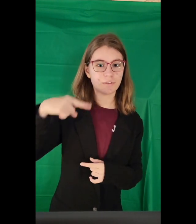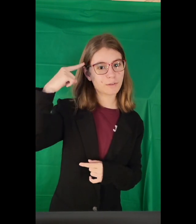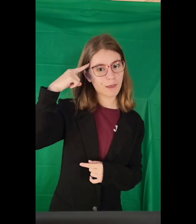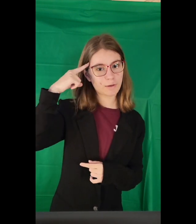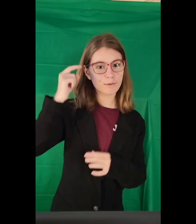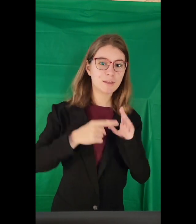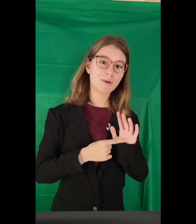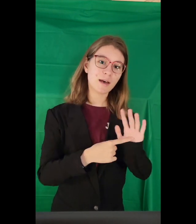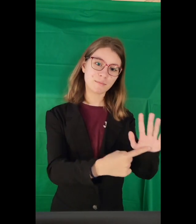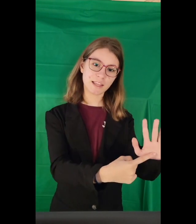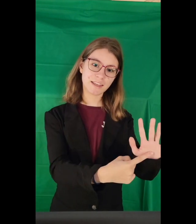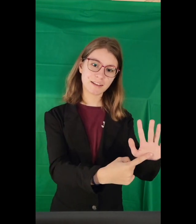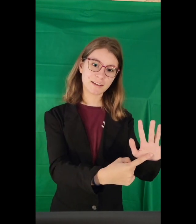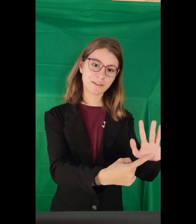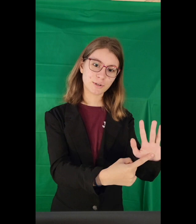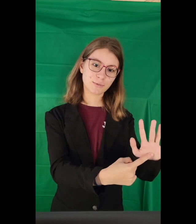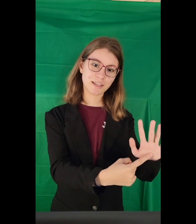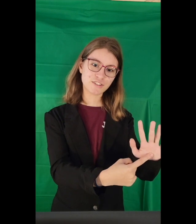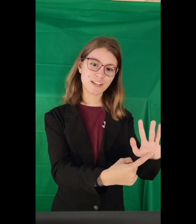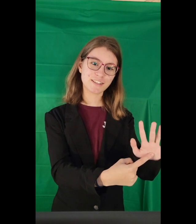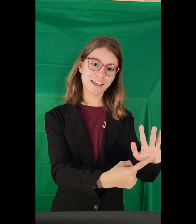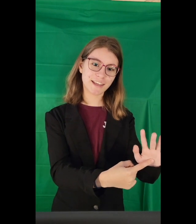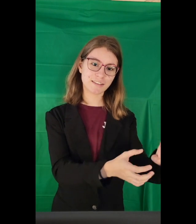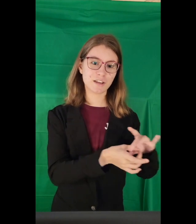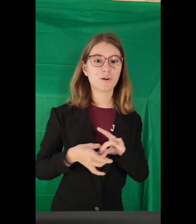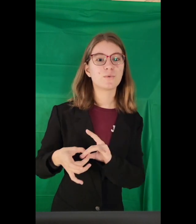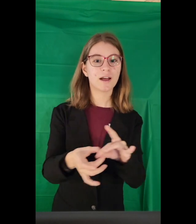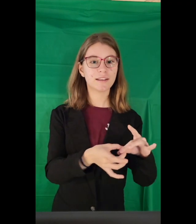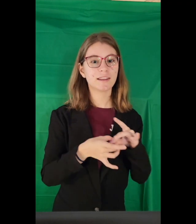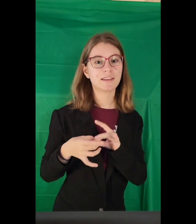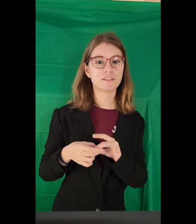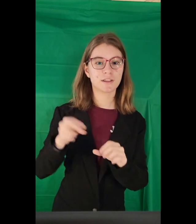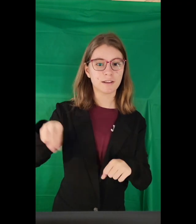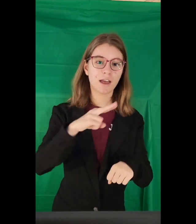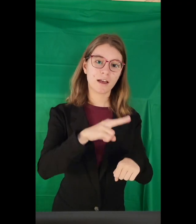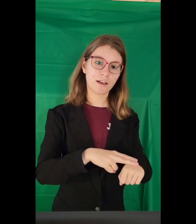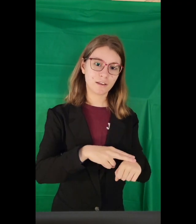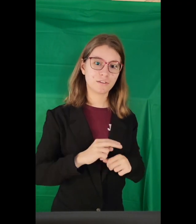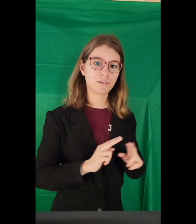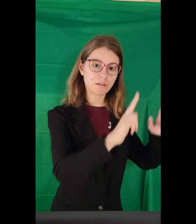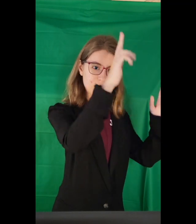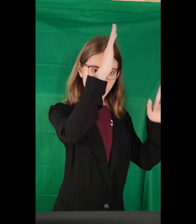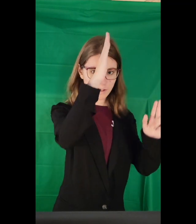And to the Republic for which it stands, One Nation under God,